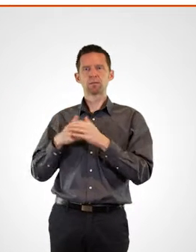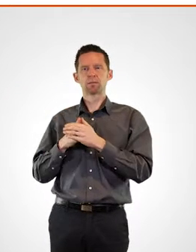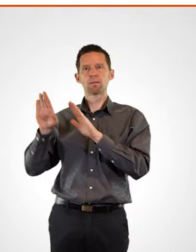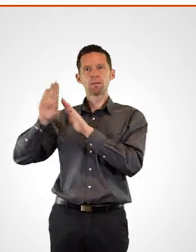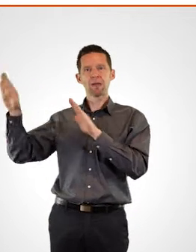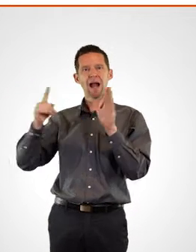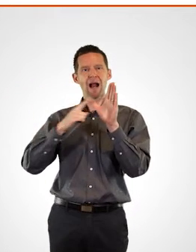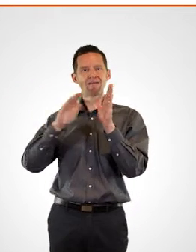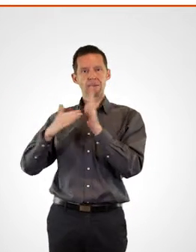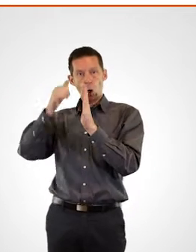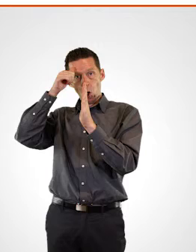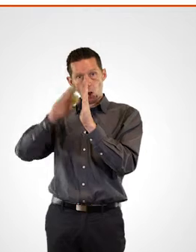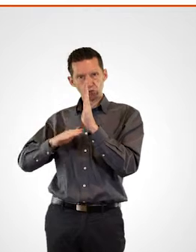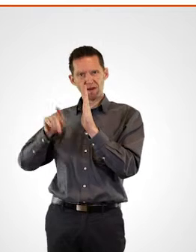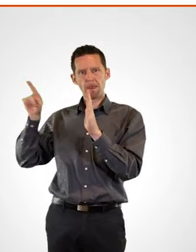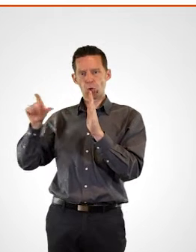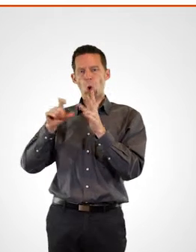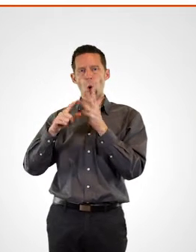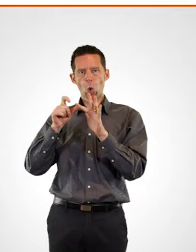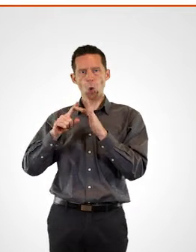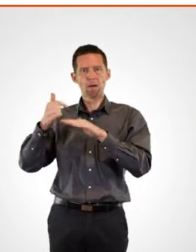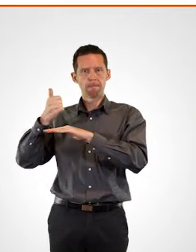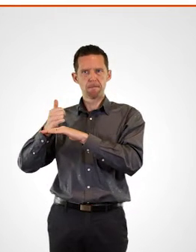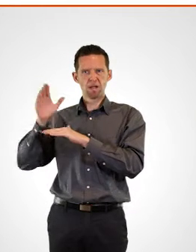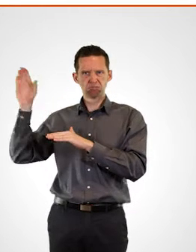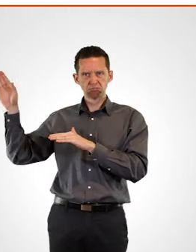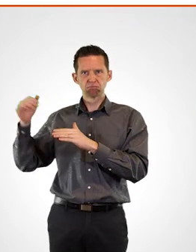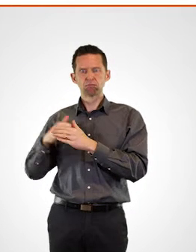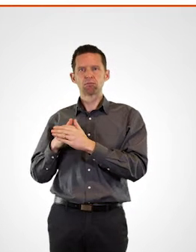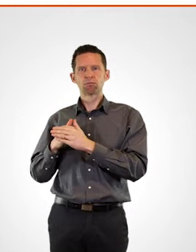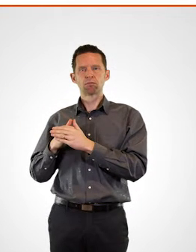We look at alphabetic knowledge. That would also be a code-based skill.